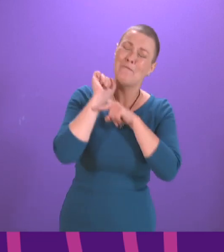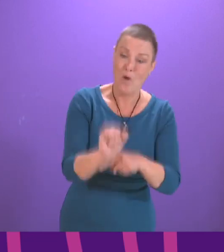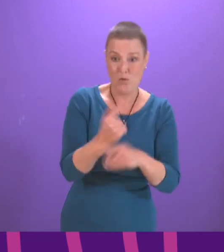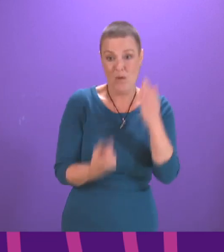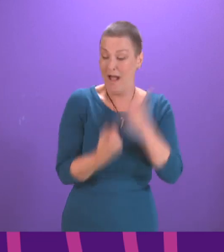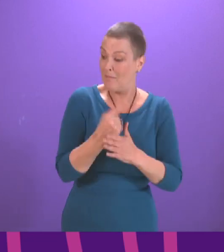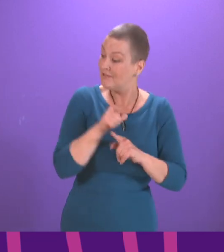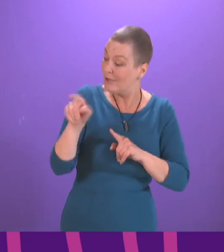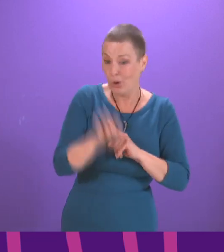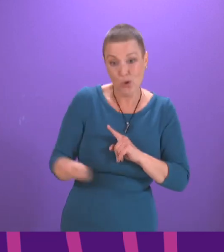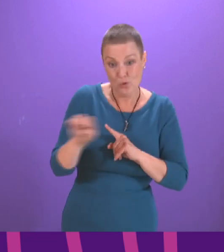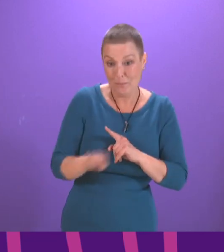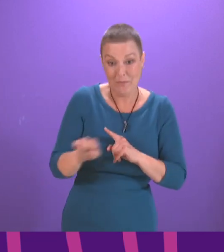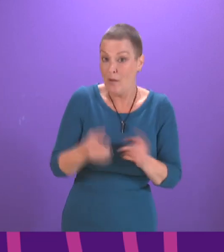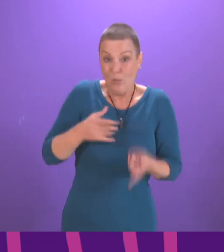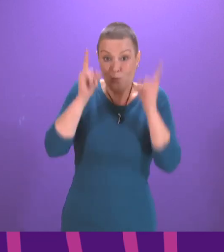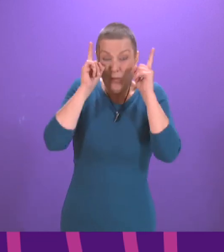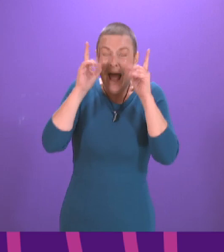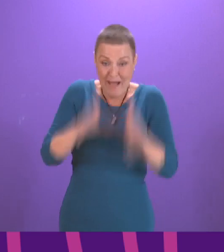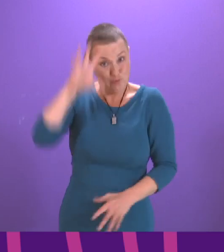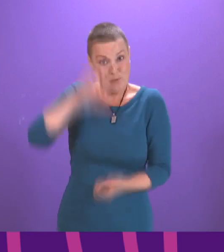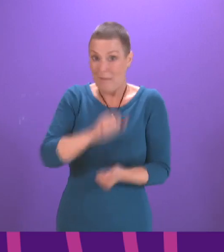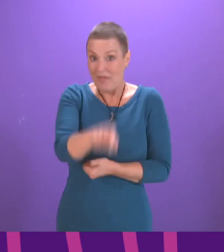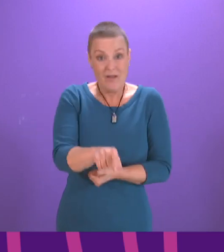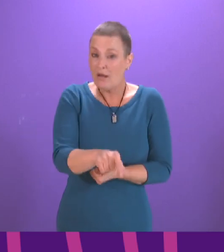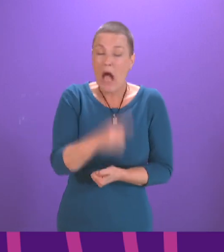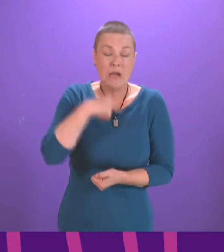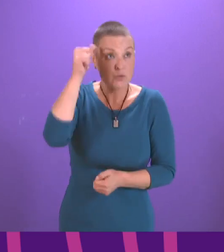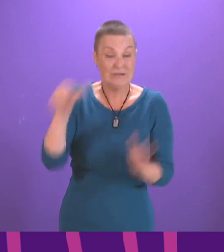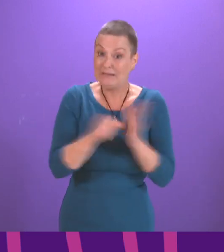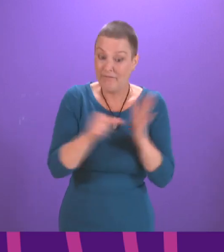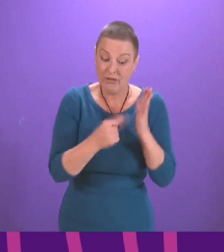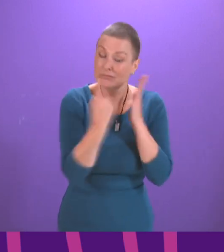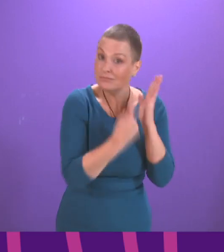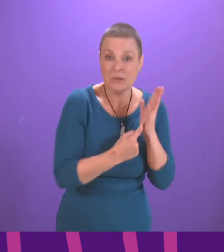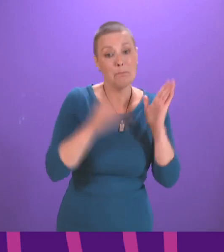are doing. That is a point that we cannot lose sight of, however difficult I know the restrictions are.